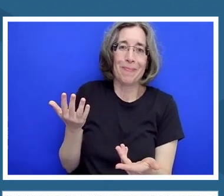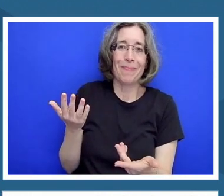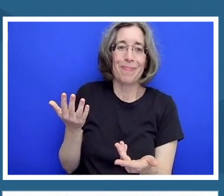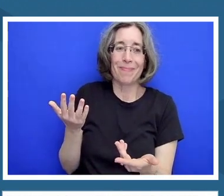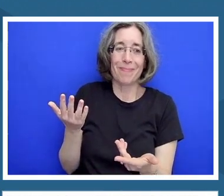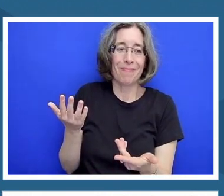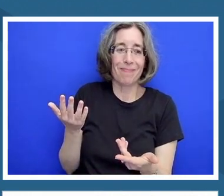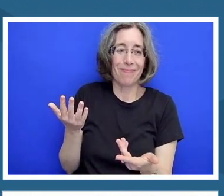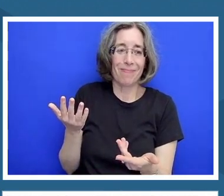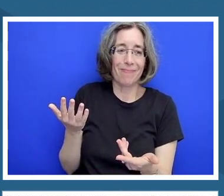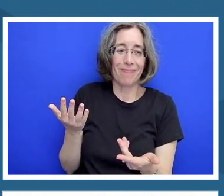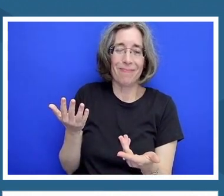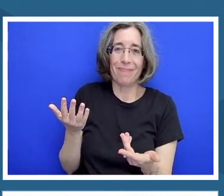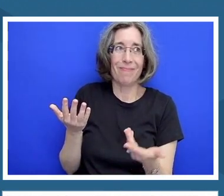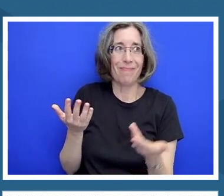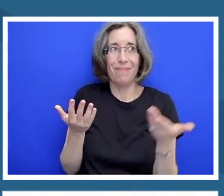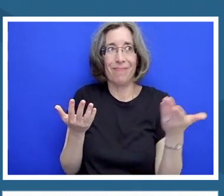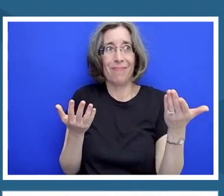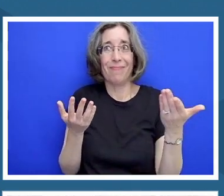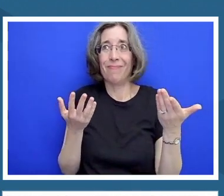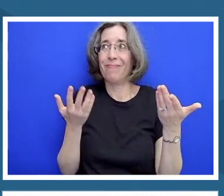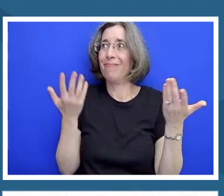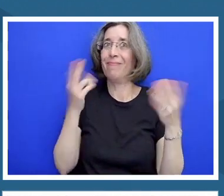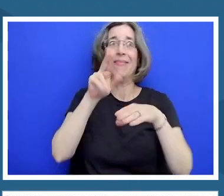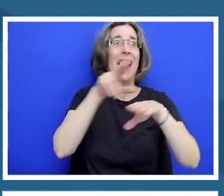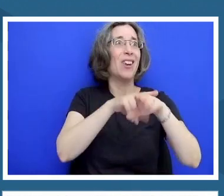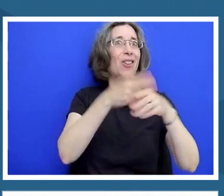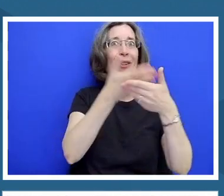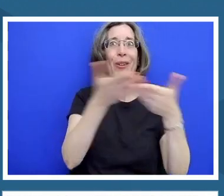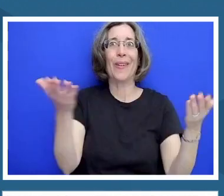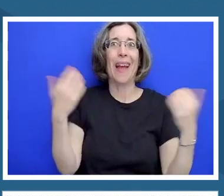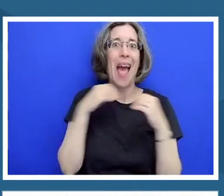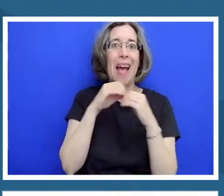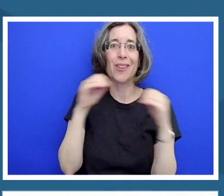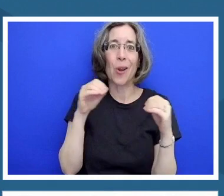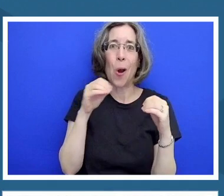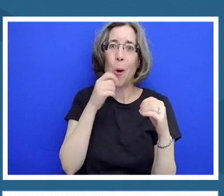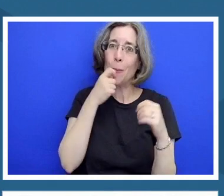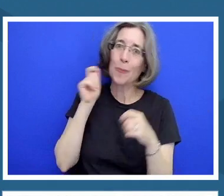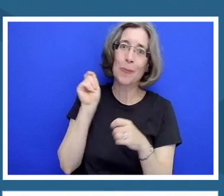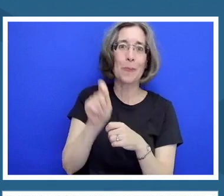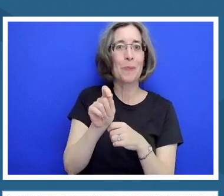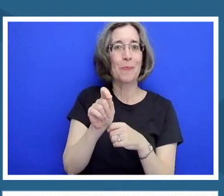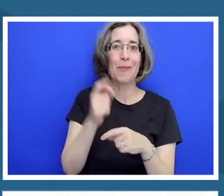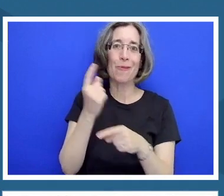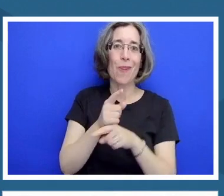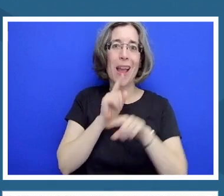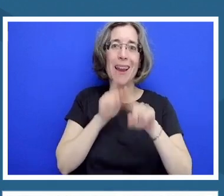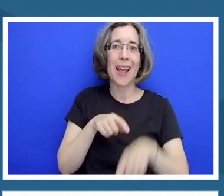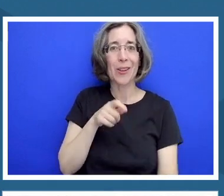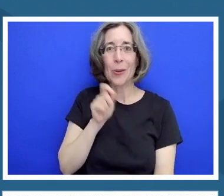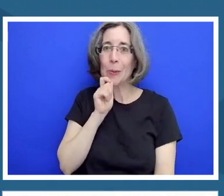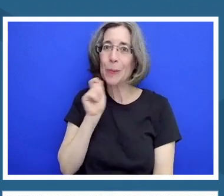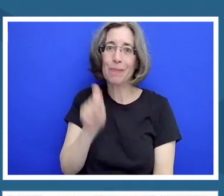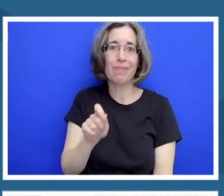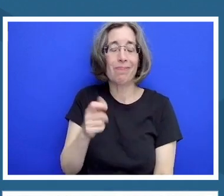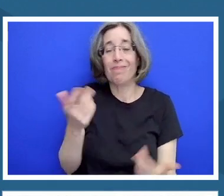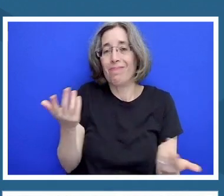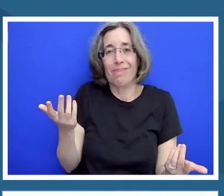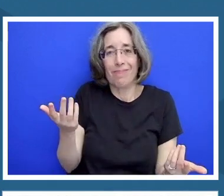nature doesn't have right answers you can't look up the right answer you only get results